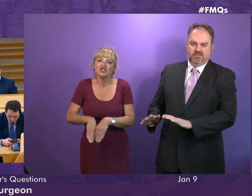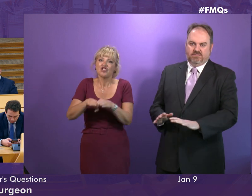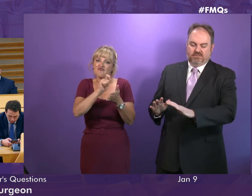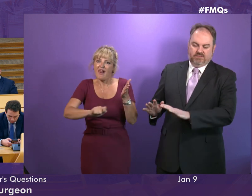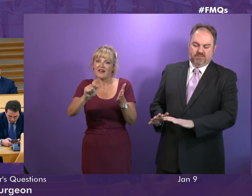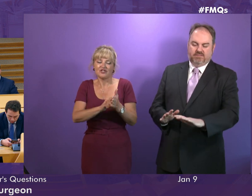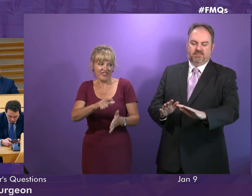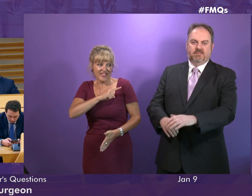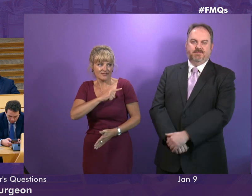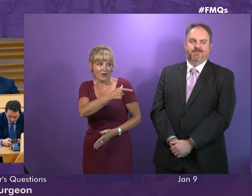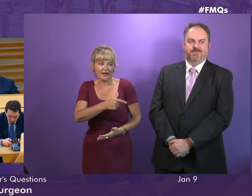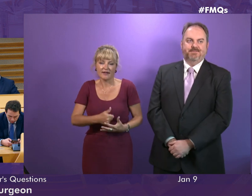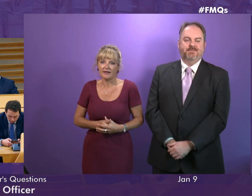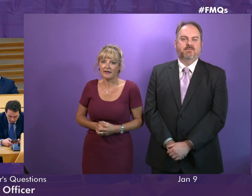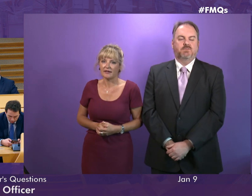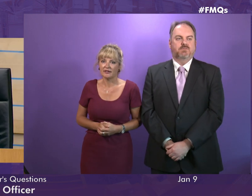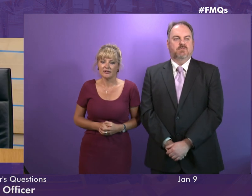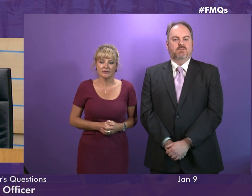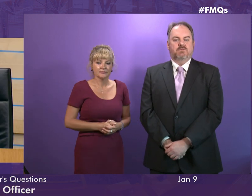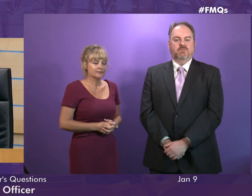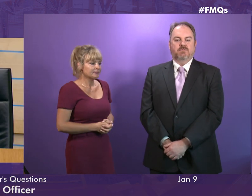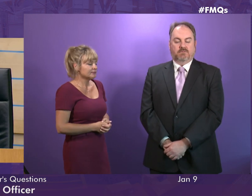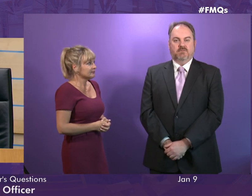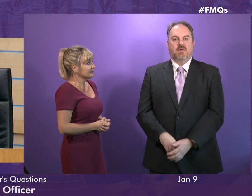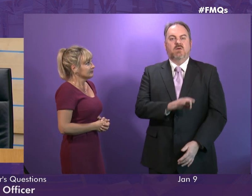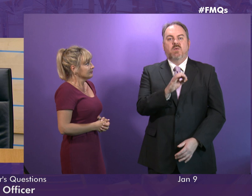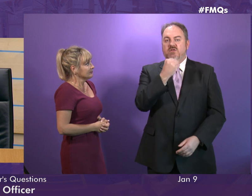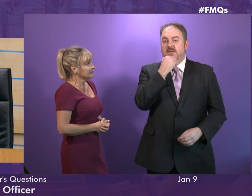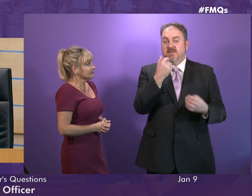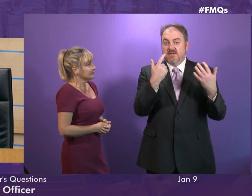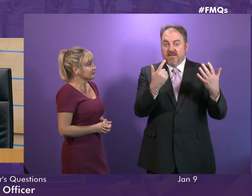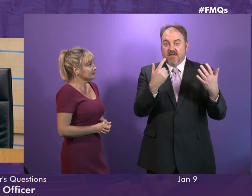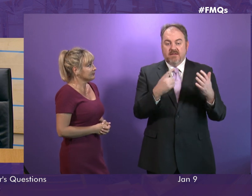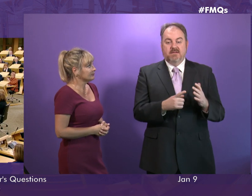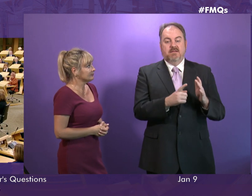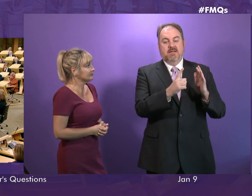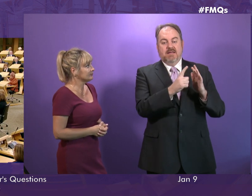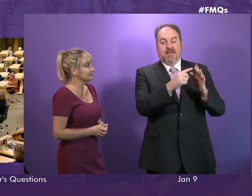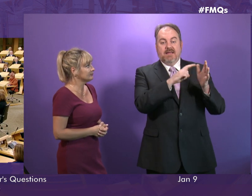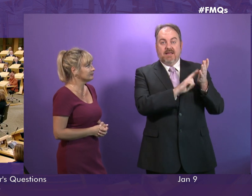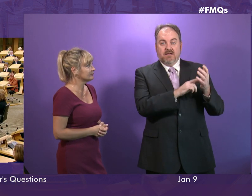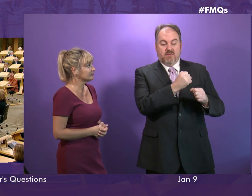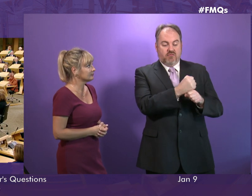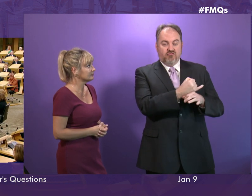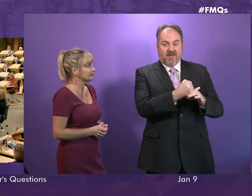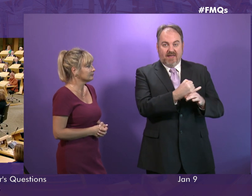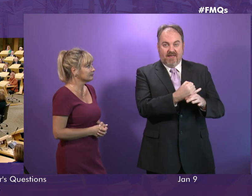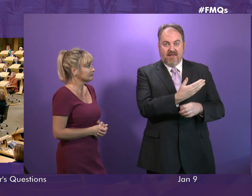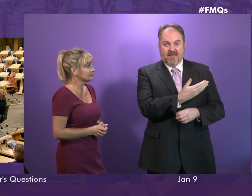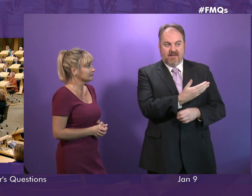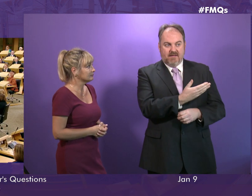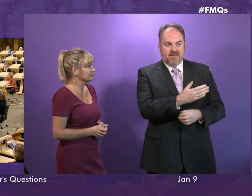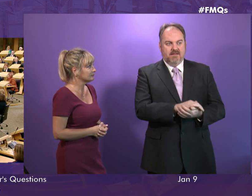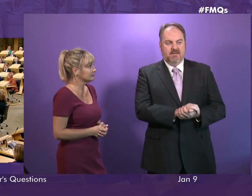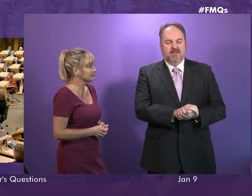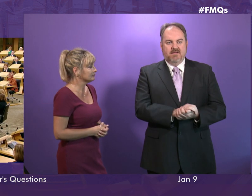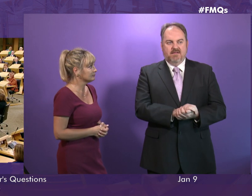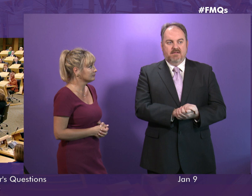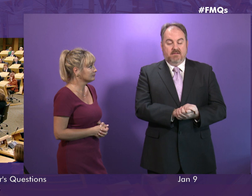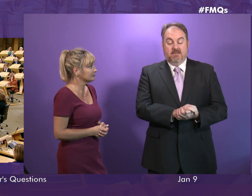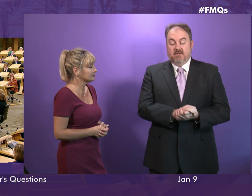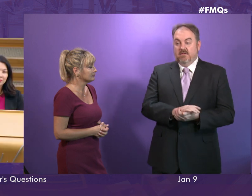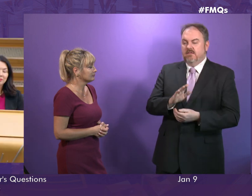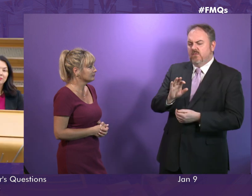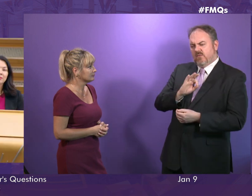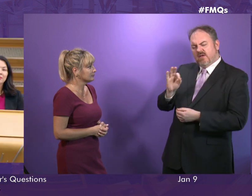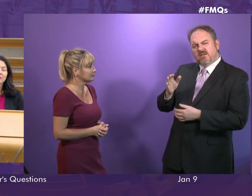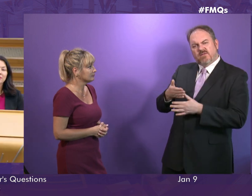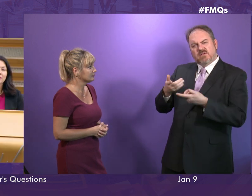Iain Gray (East Lothian) (Lab): To ask the First Minister what the Scottish